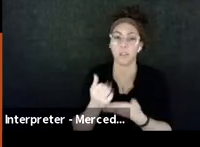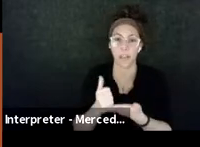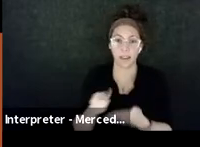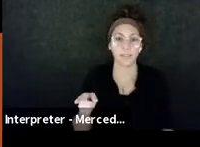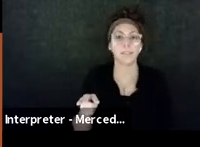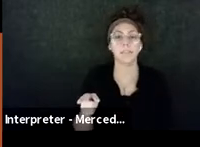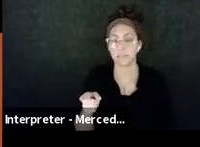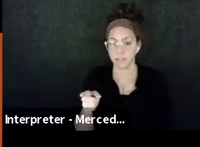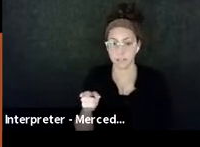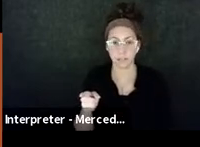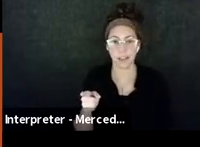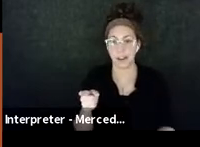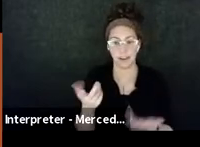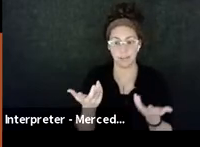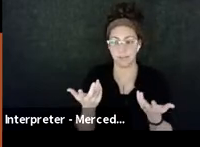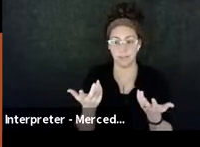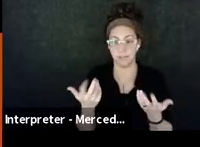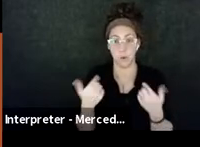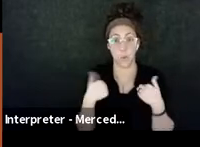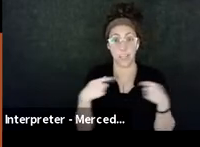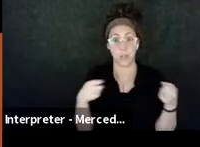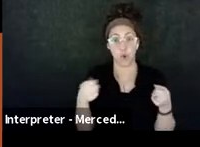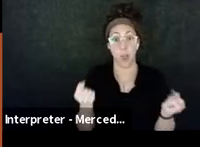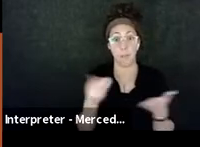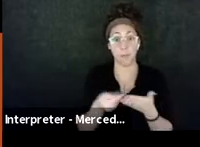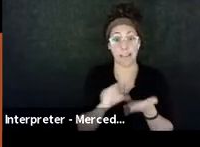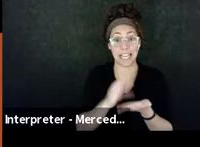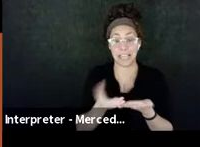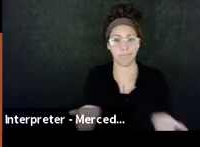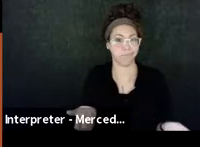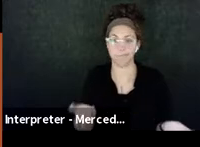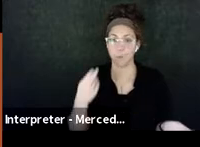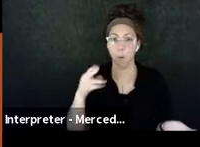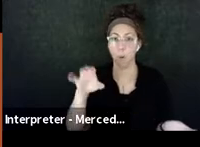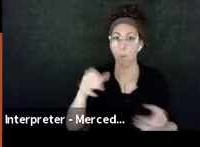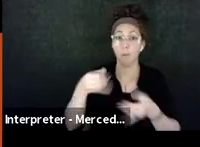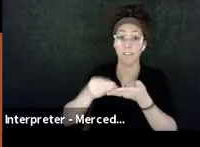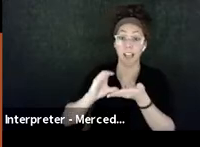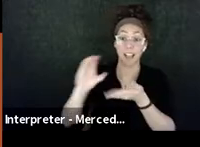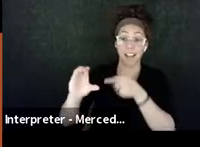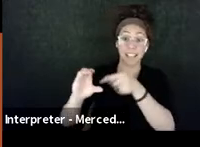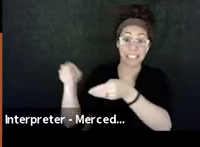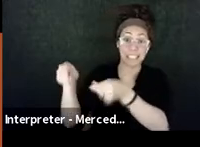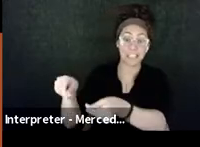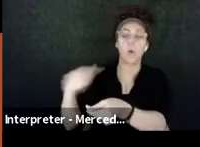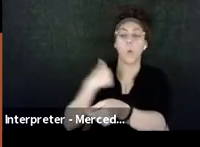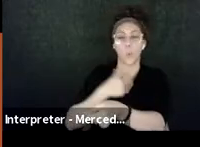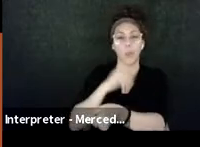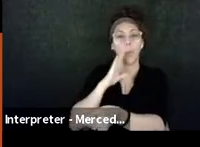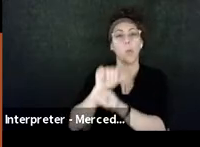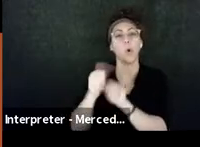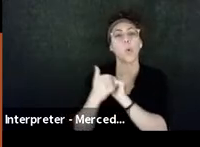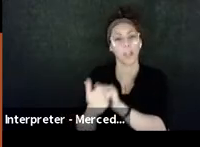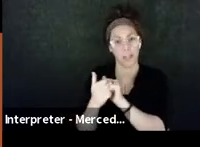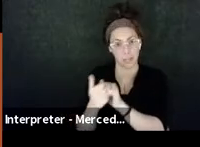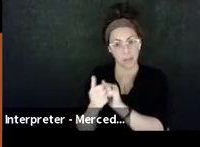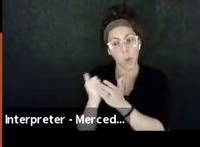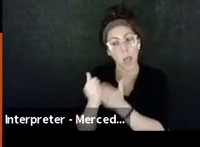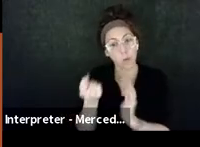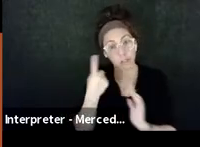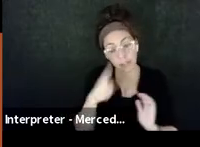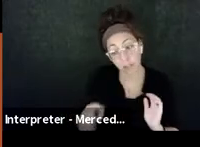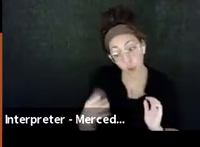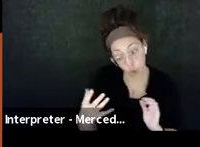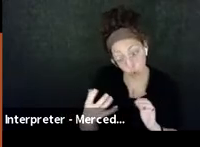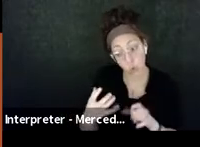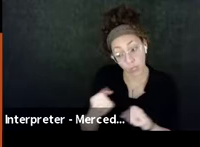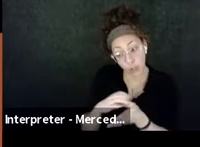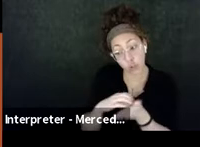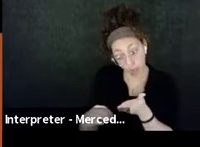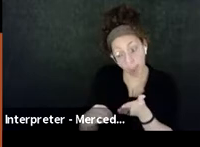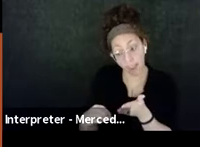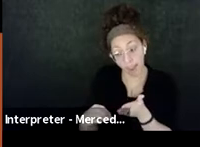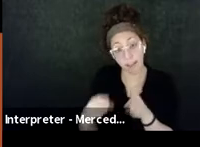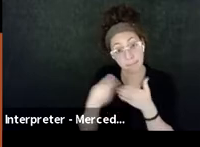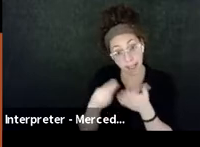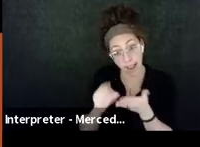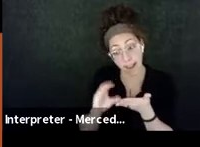Natalie Chavez: Our hands about what they'll be eligible for. But once those hope funds become awarded to them. We're going to actually work with them to help them understand they get the check from us. And then we're helping to work with them to learn about